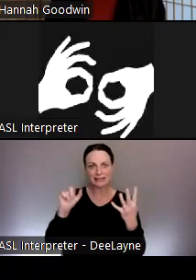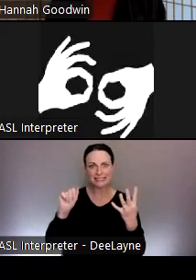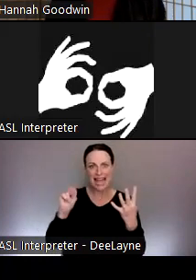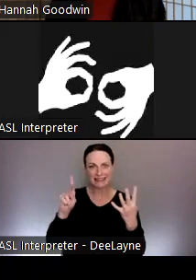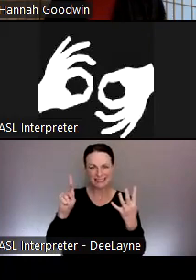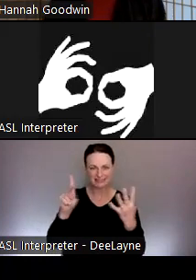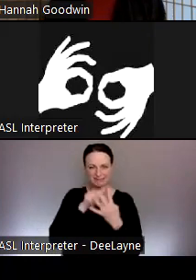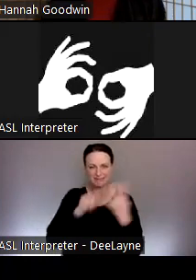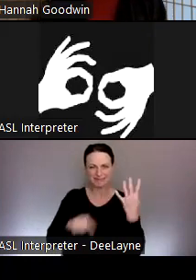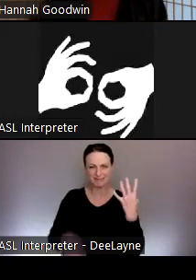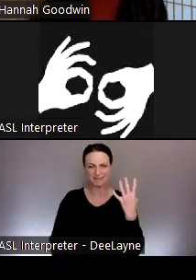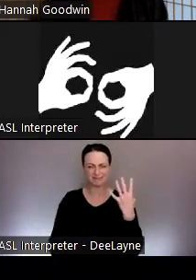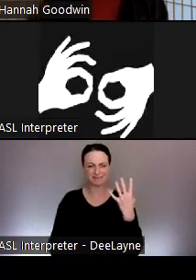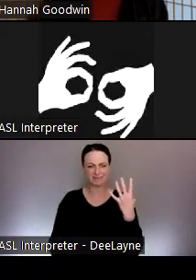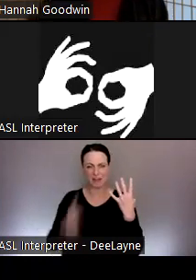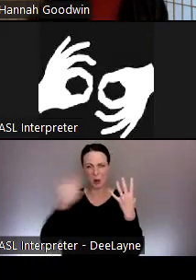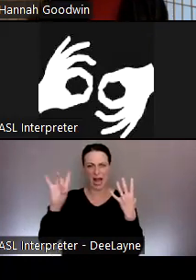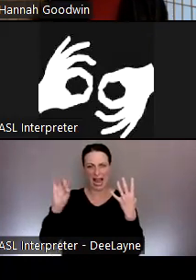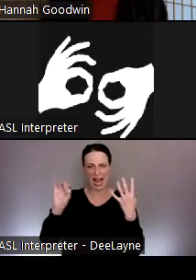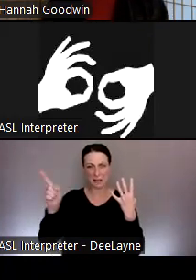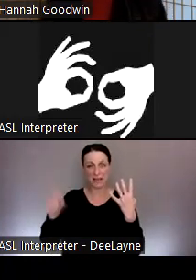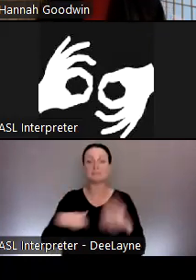And just briefly, a classroom format